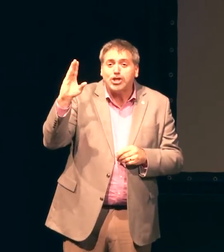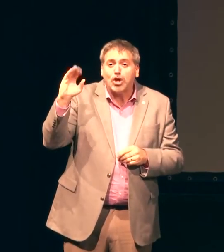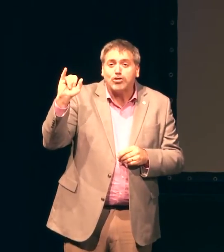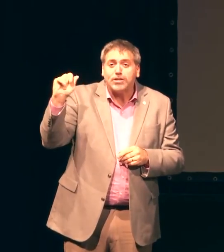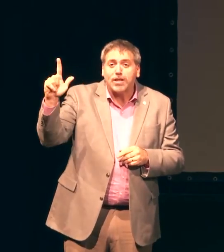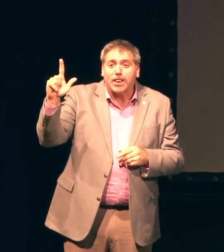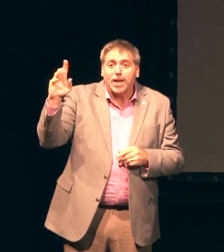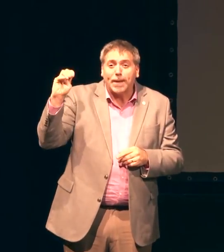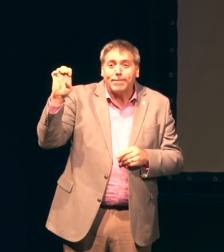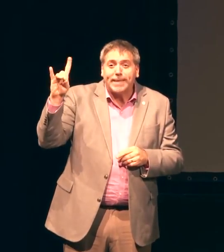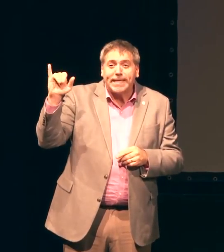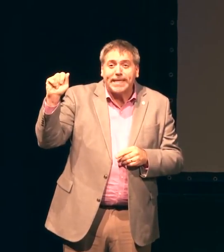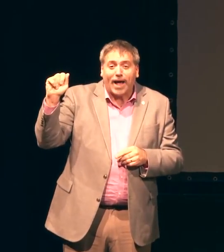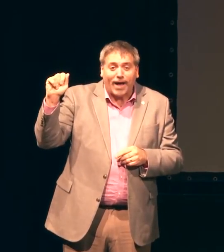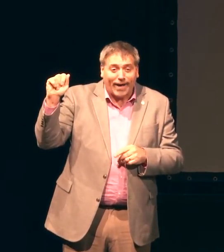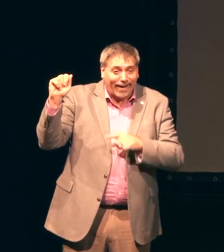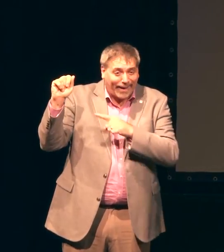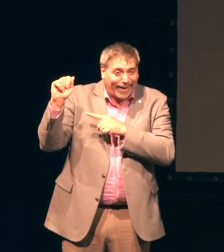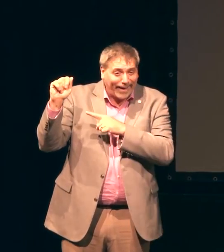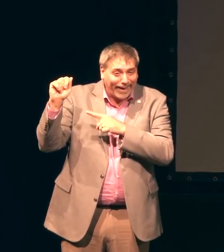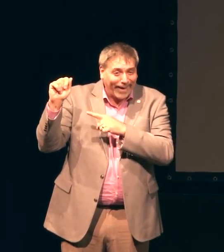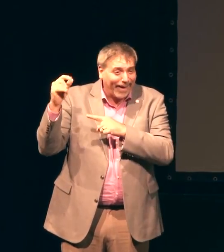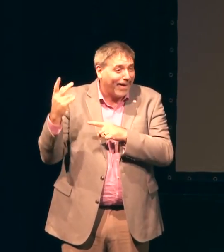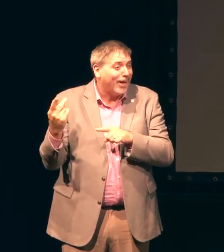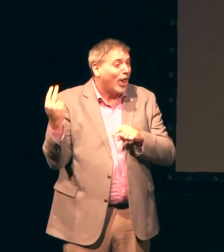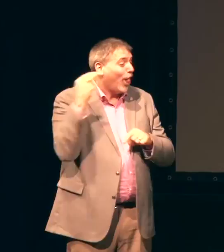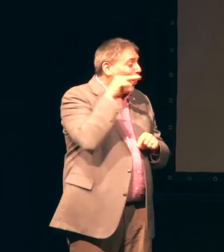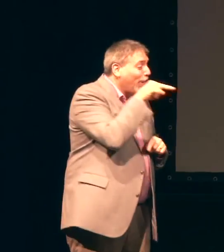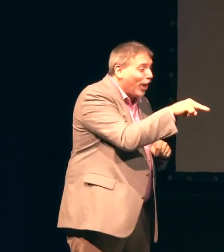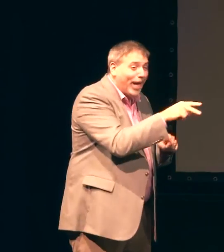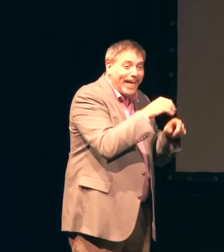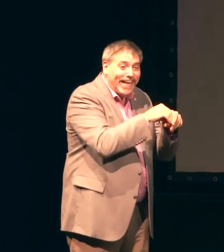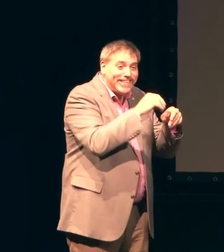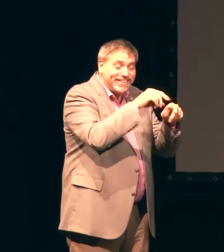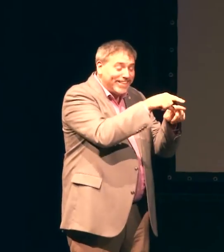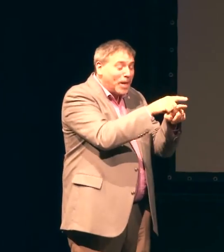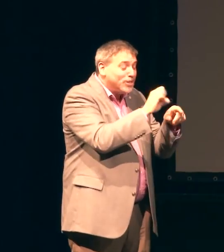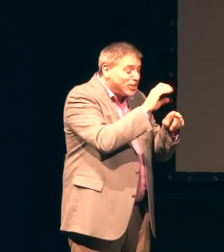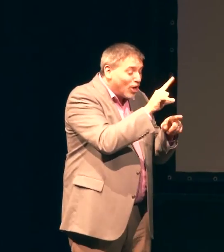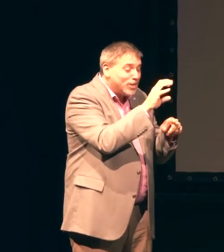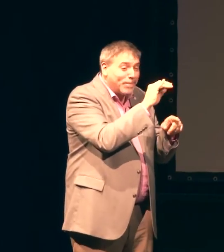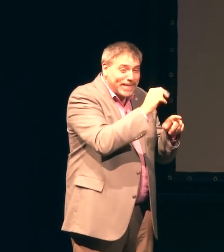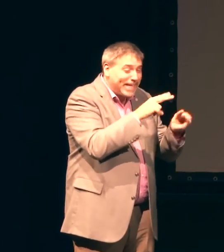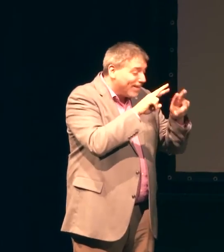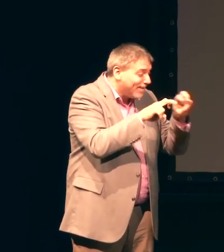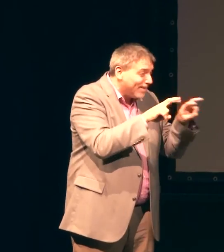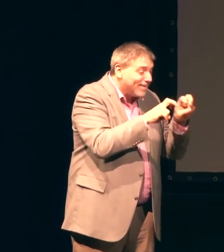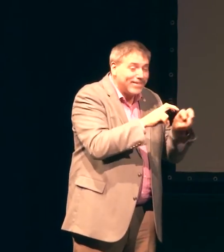the social media and looked at various things on